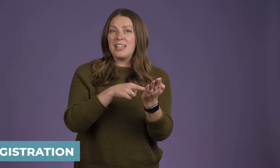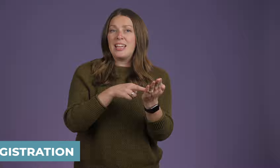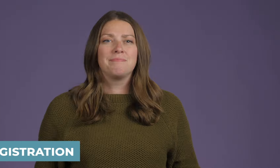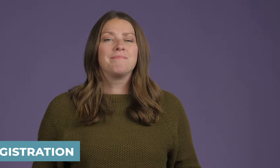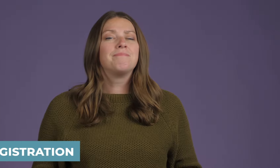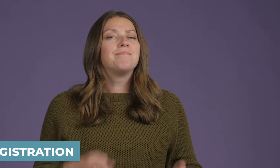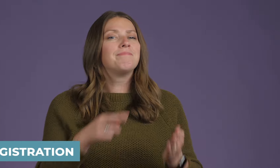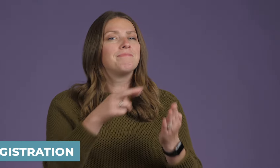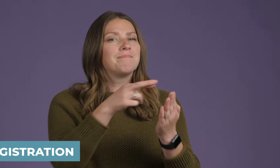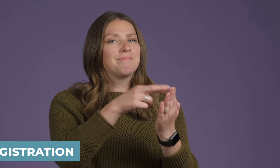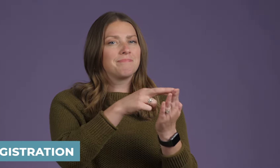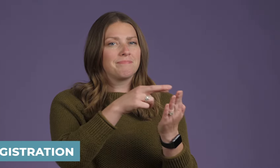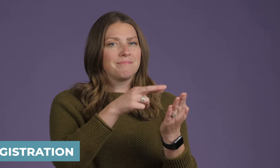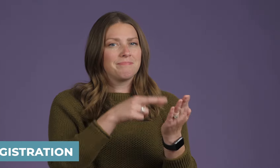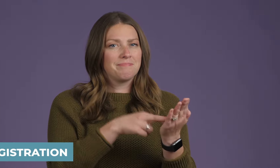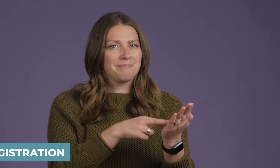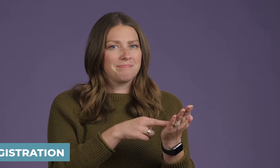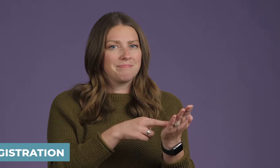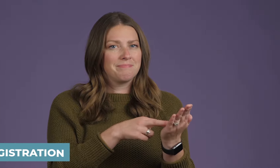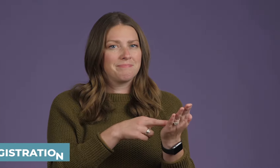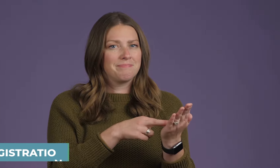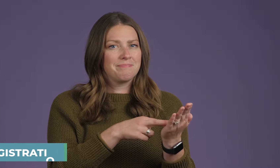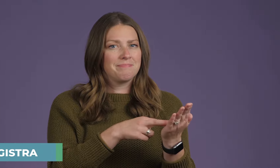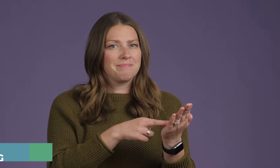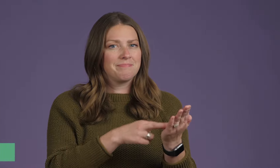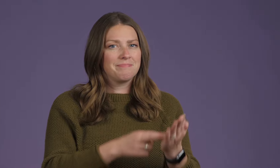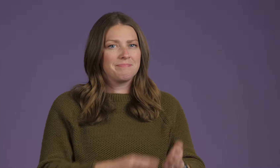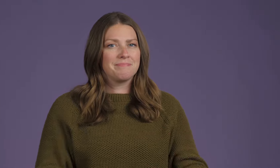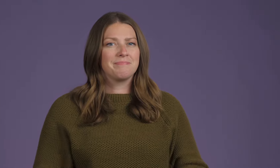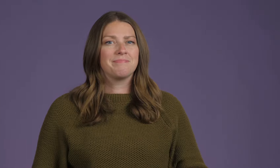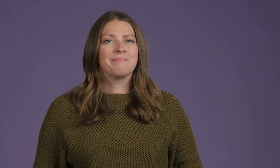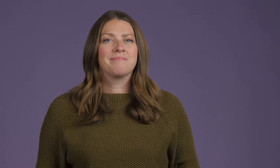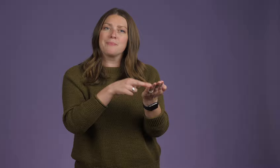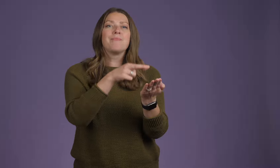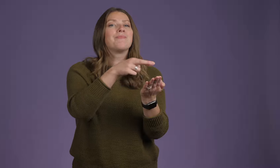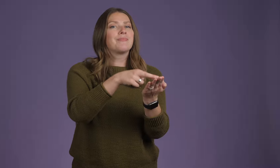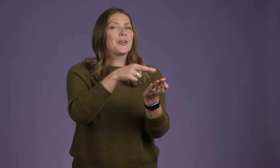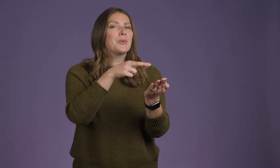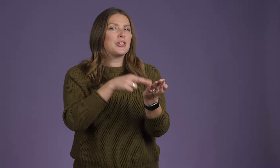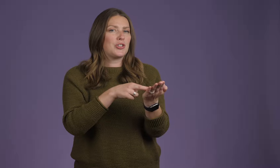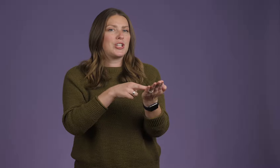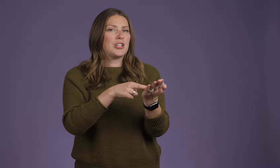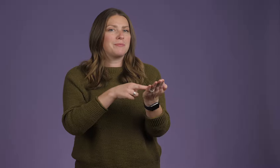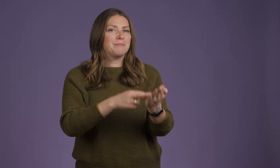It's like you're filling out a piece of paper just with an R-hand Registration.